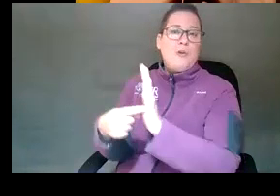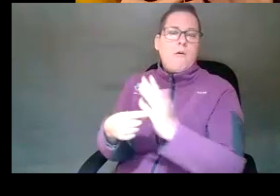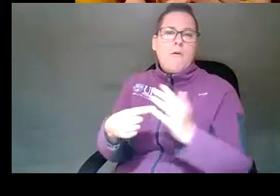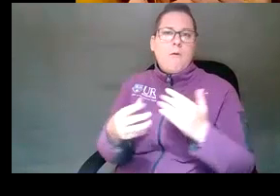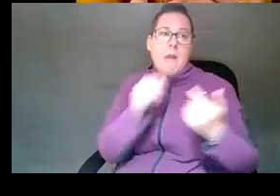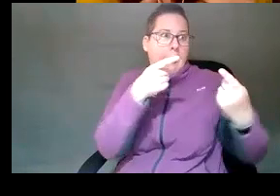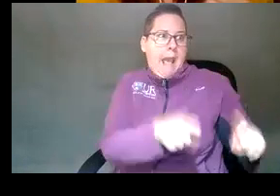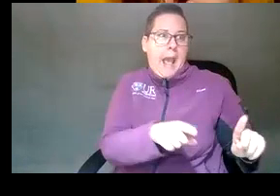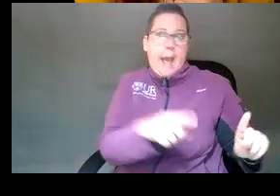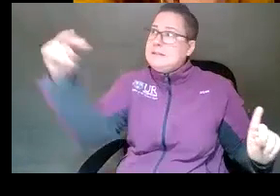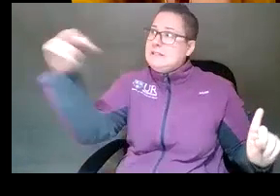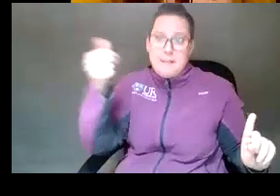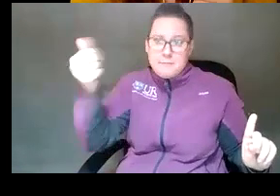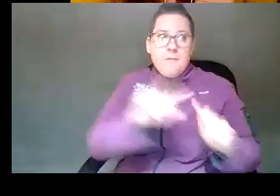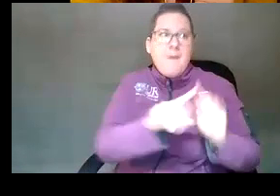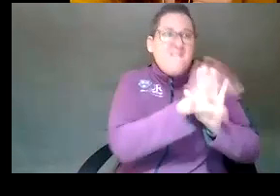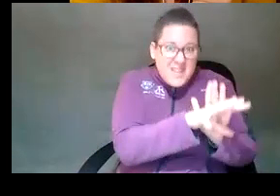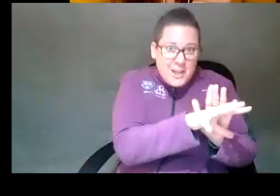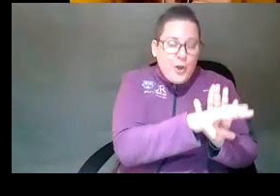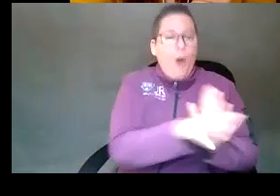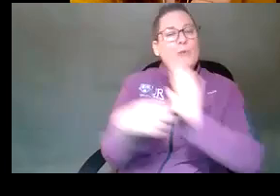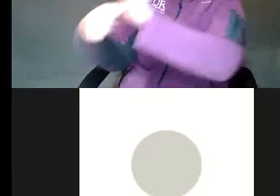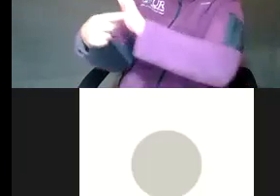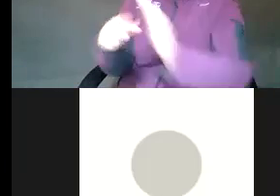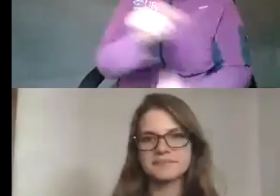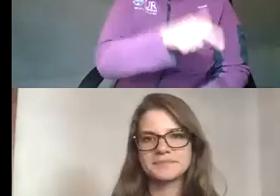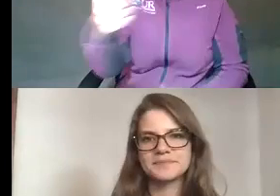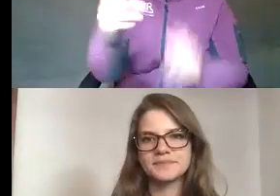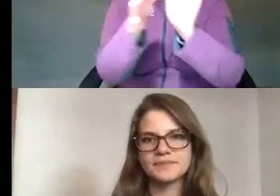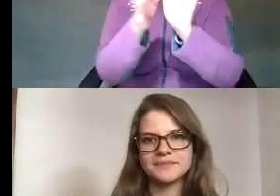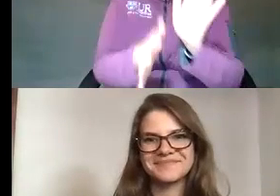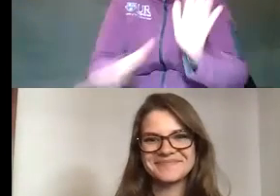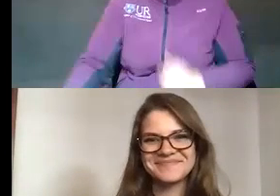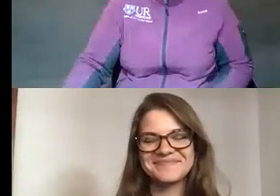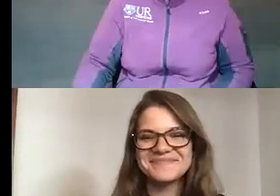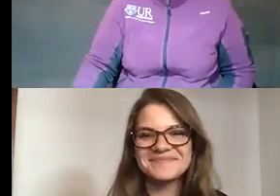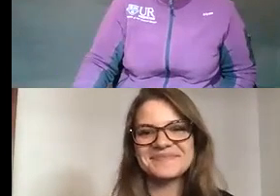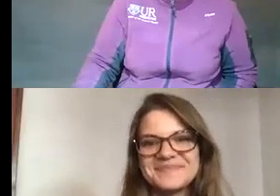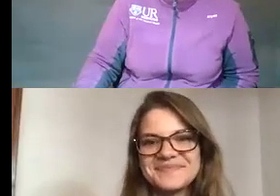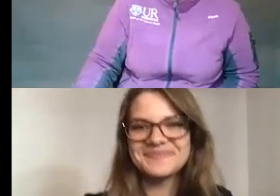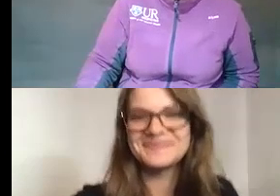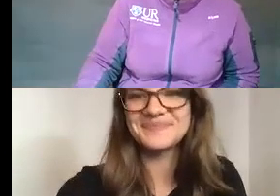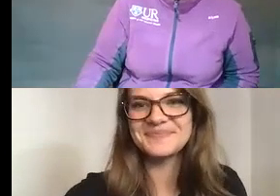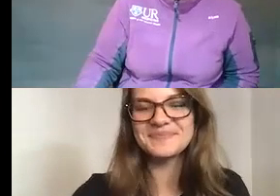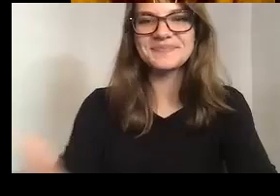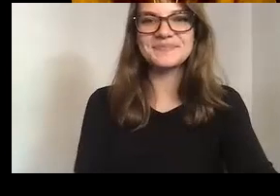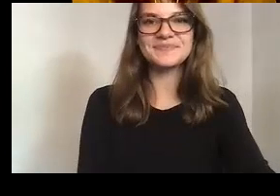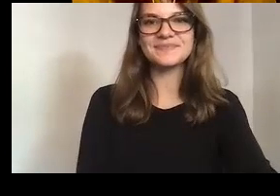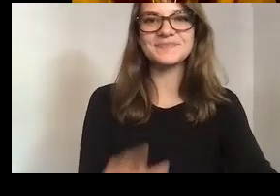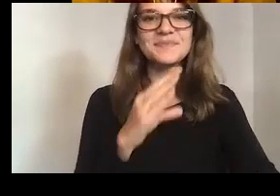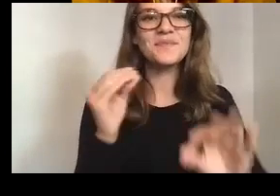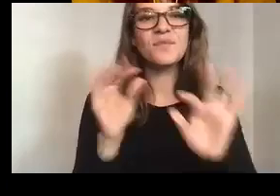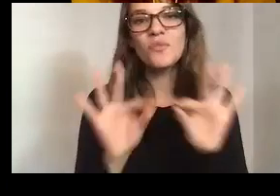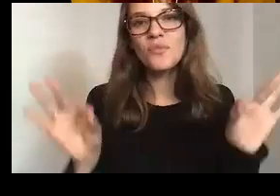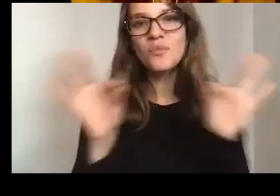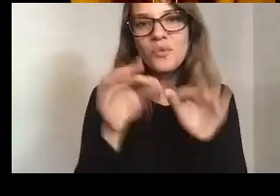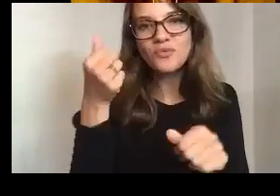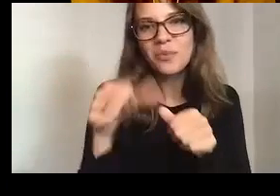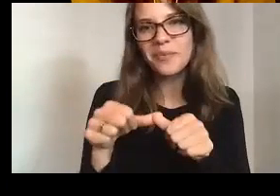in the moment of the session and finally I think it's important to remember as that one quote said